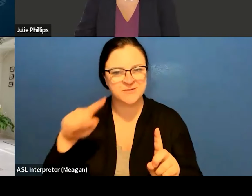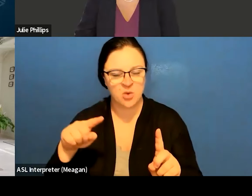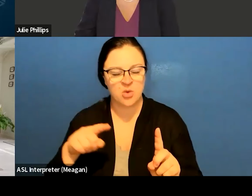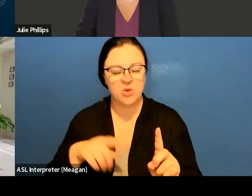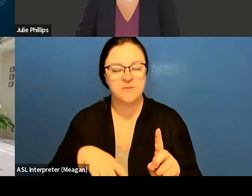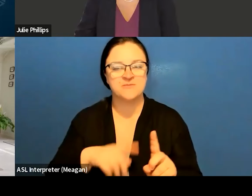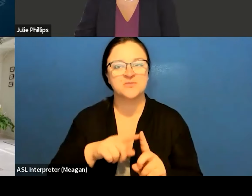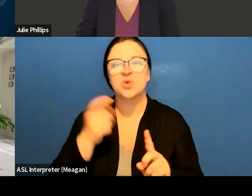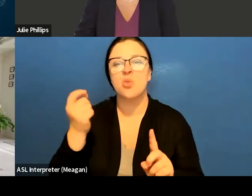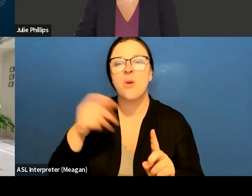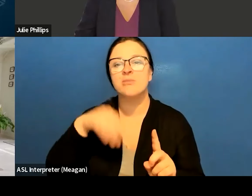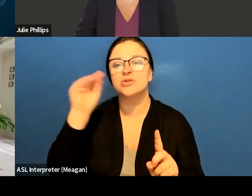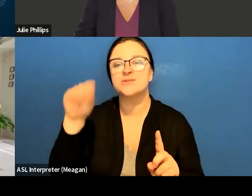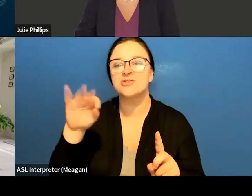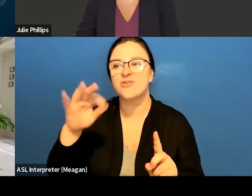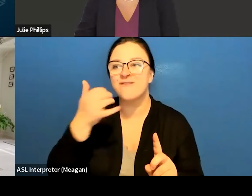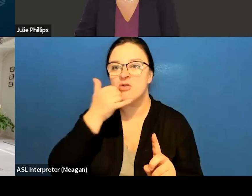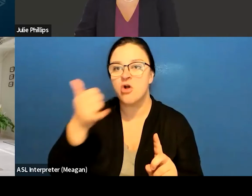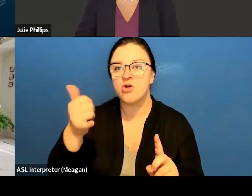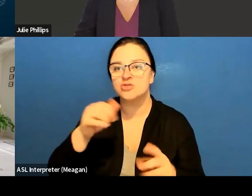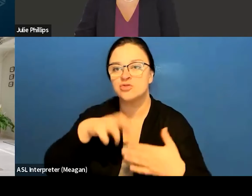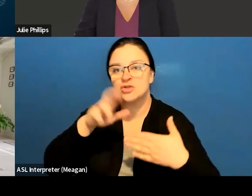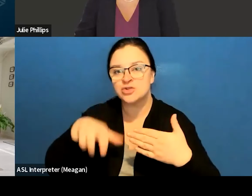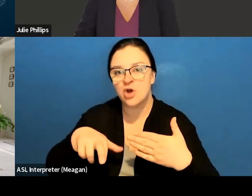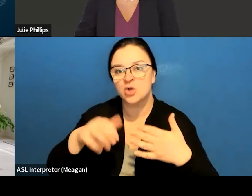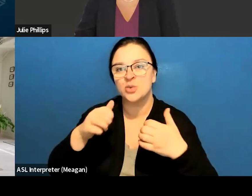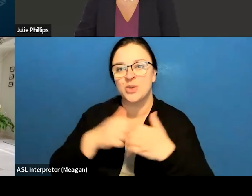"What percentage of calls result in hospitalization?"